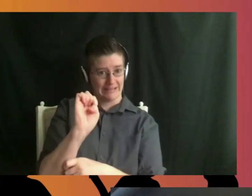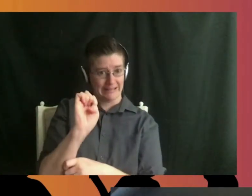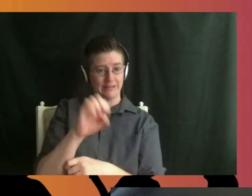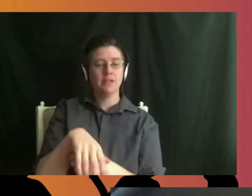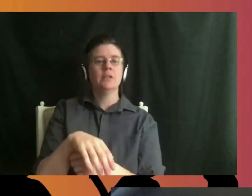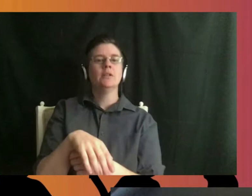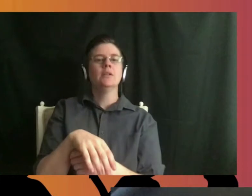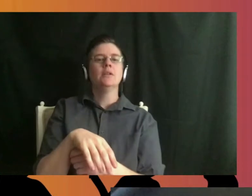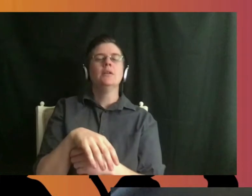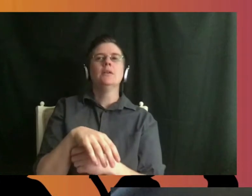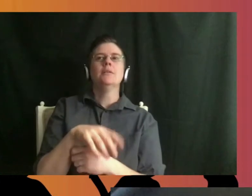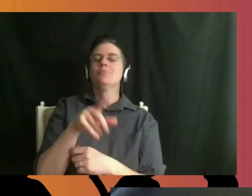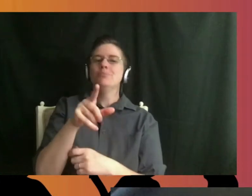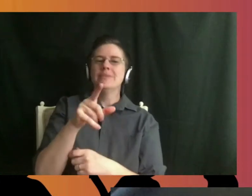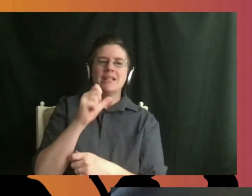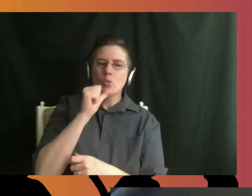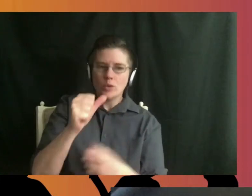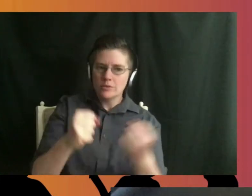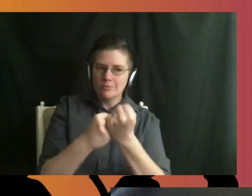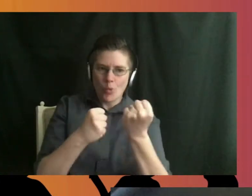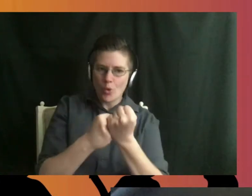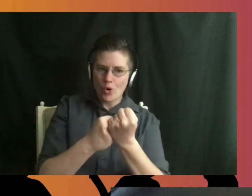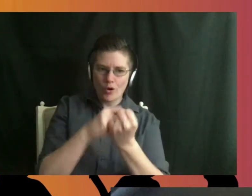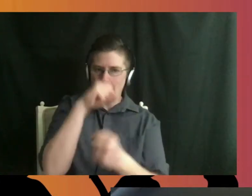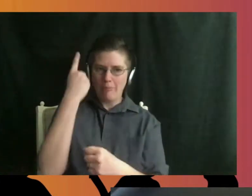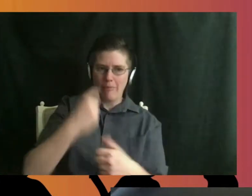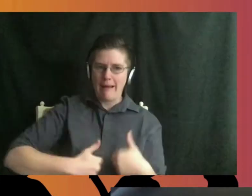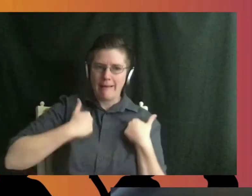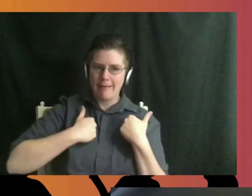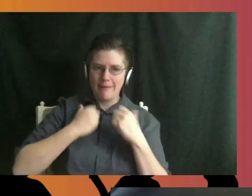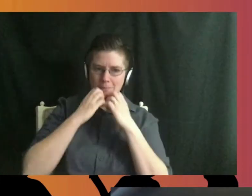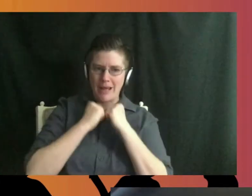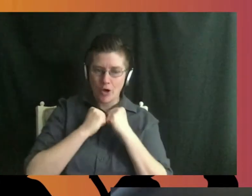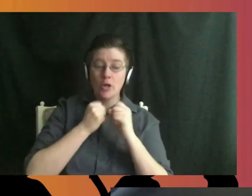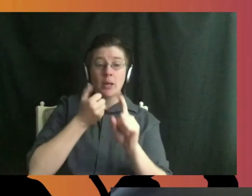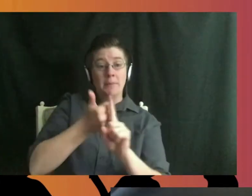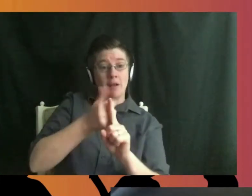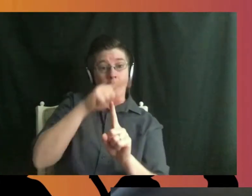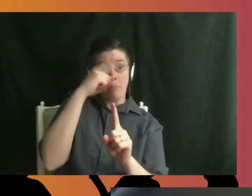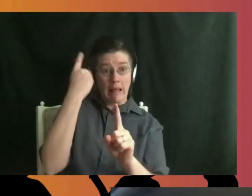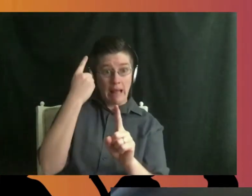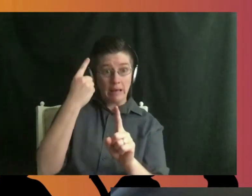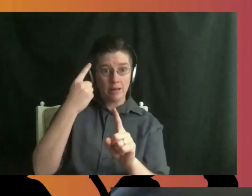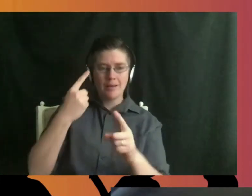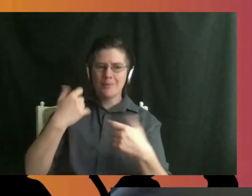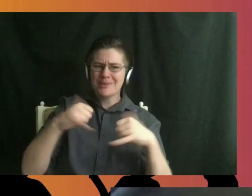of black lives matter and he was a black man he was still killed senselessly by the police and